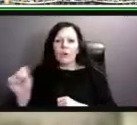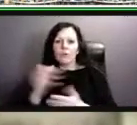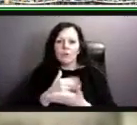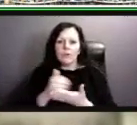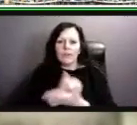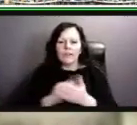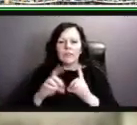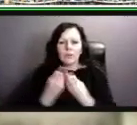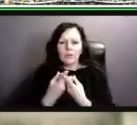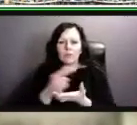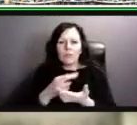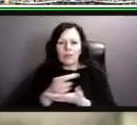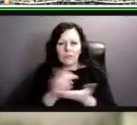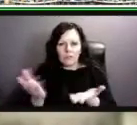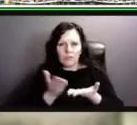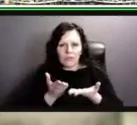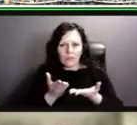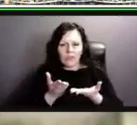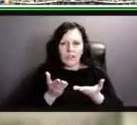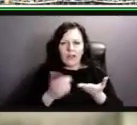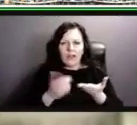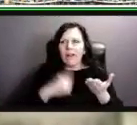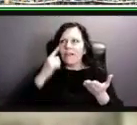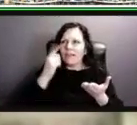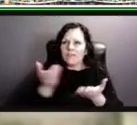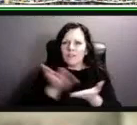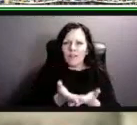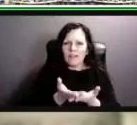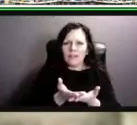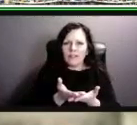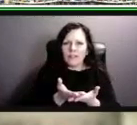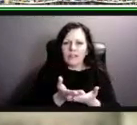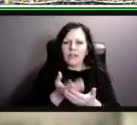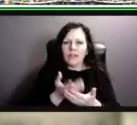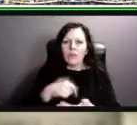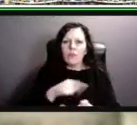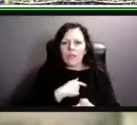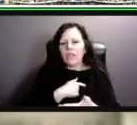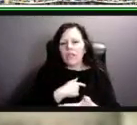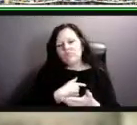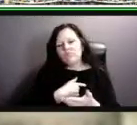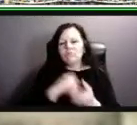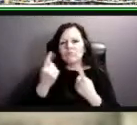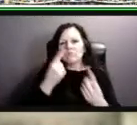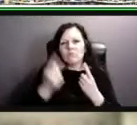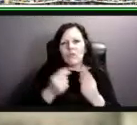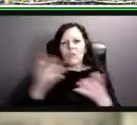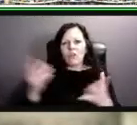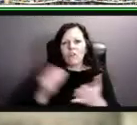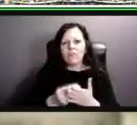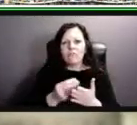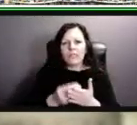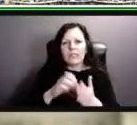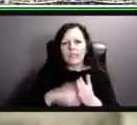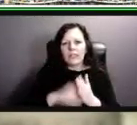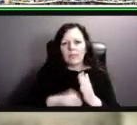GETS BETTER OVER TIME THAN THE GROSS WAGES THAT